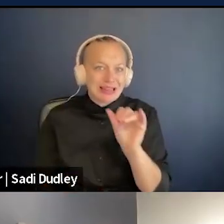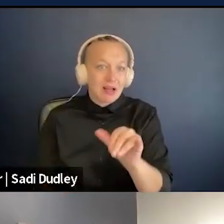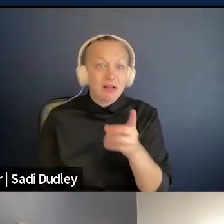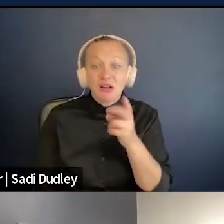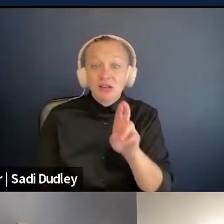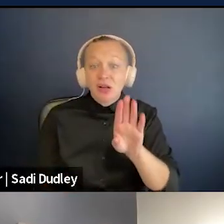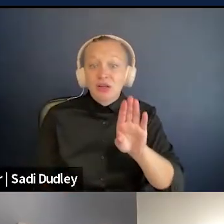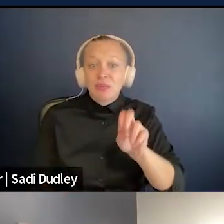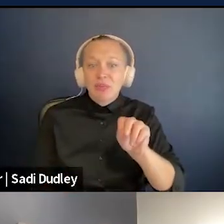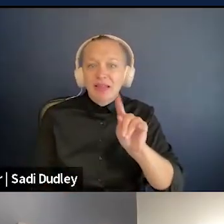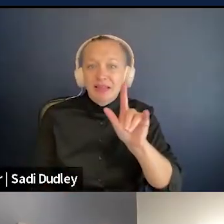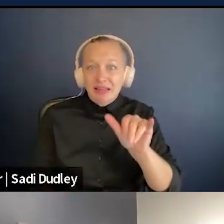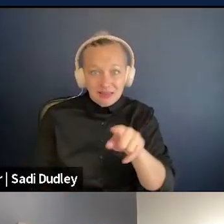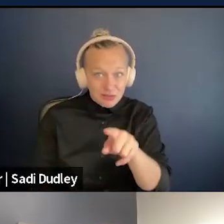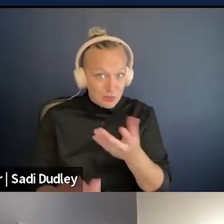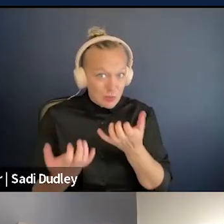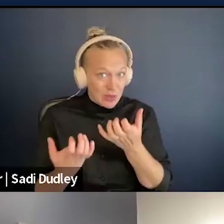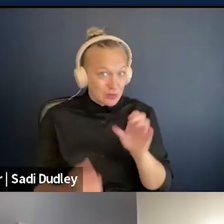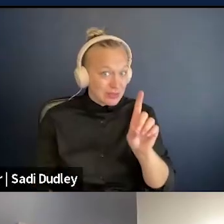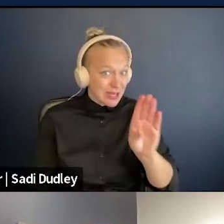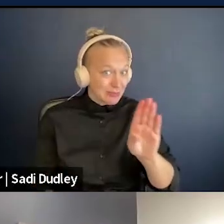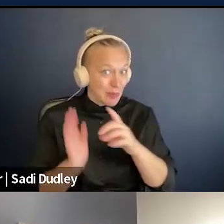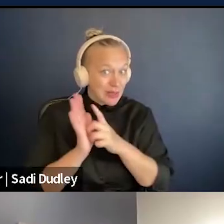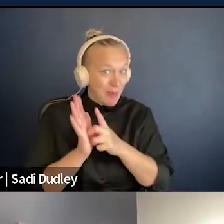do the dashboard for us, so I'll turn it over to you for that.